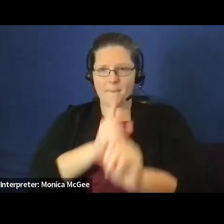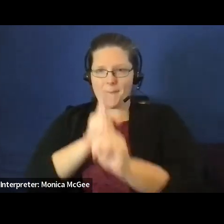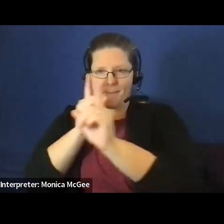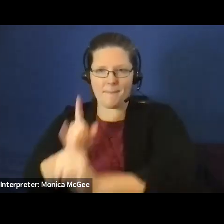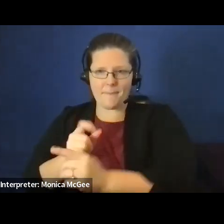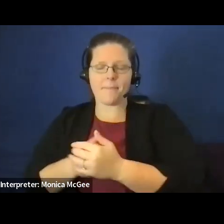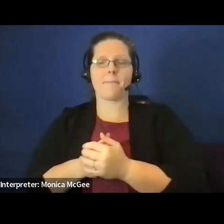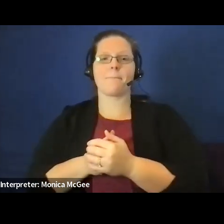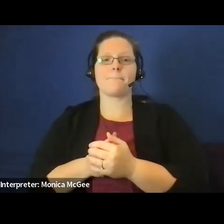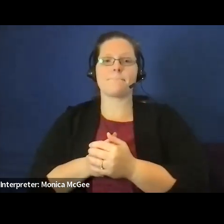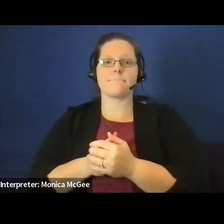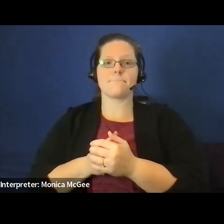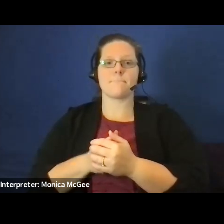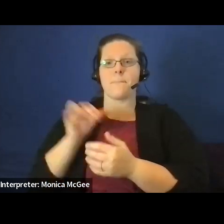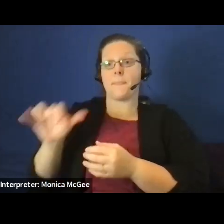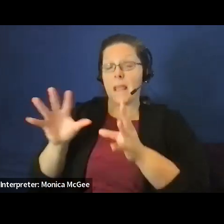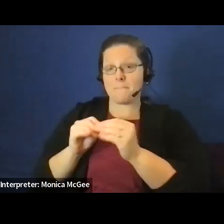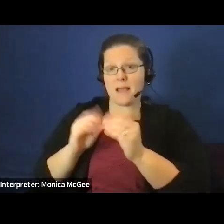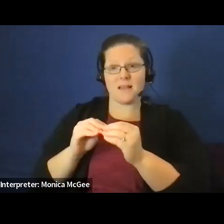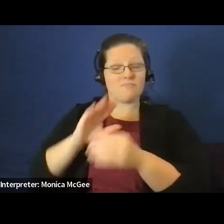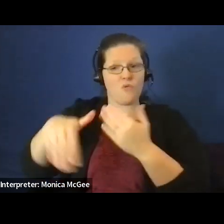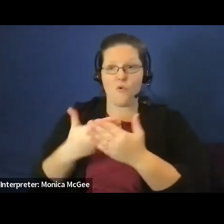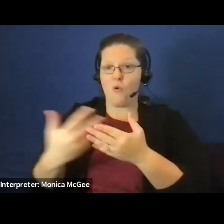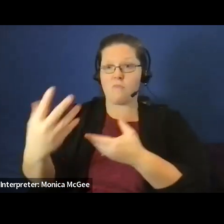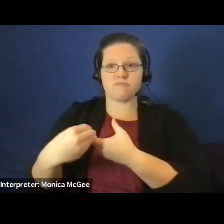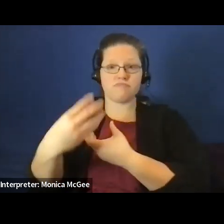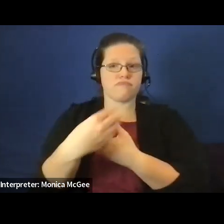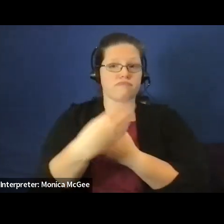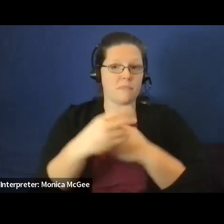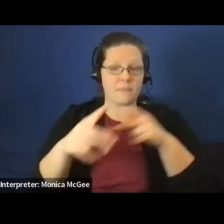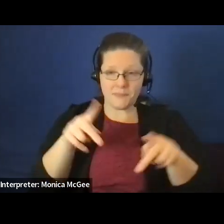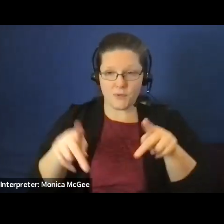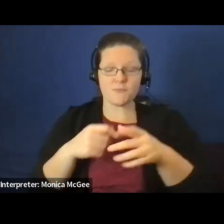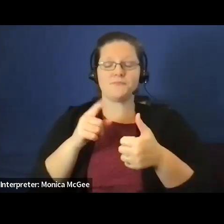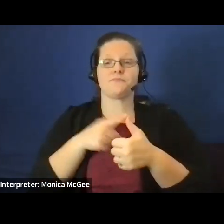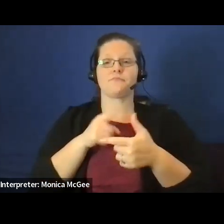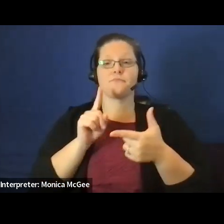be a third party and help guide the conversation to where you need to go.